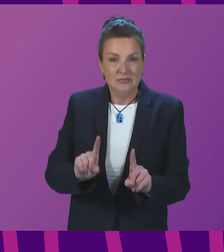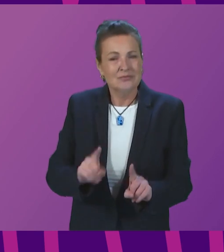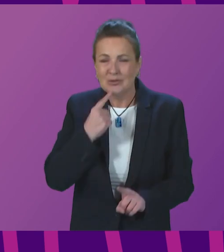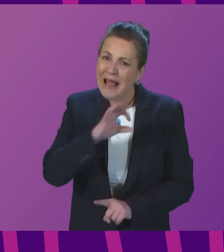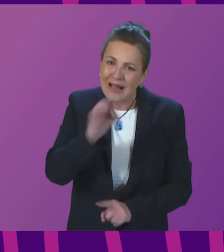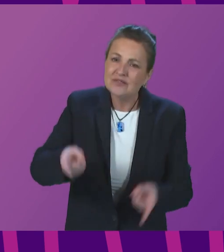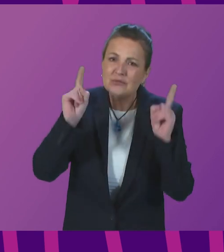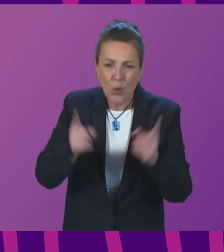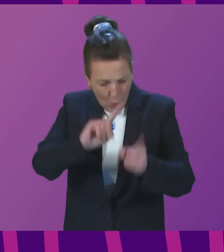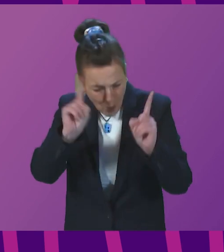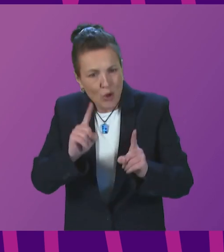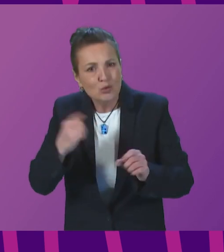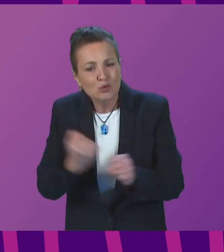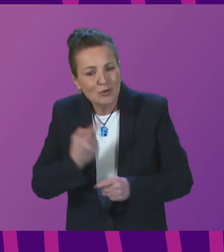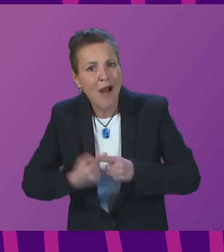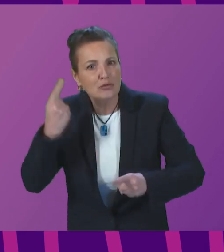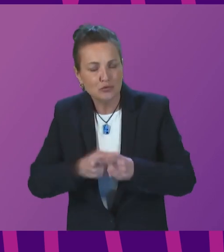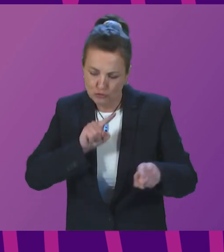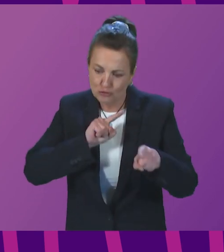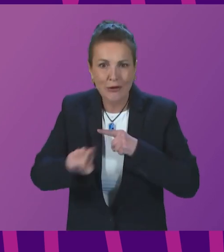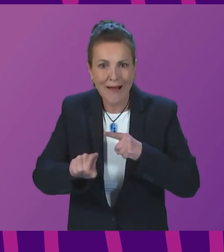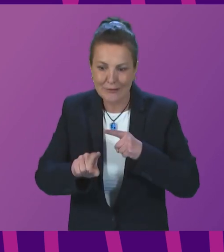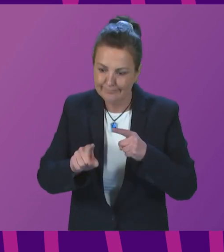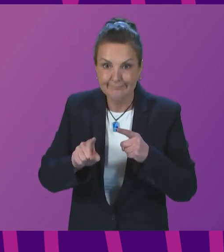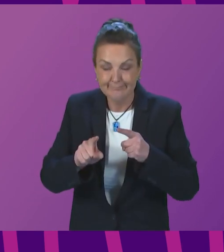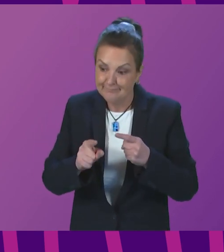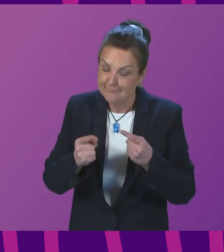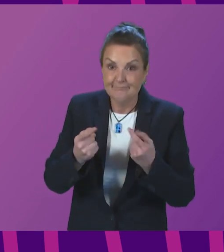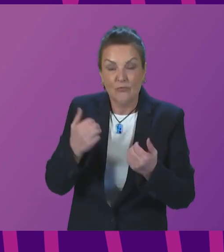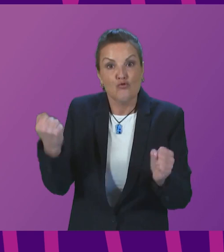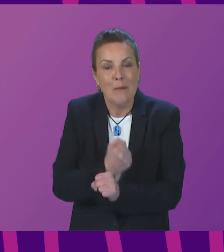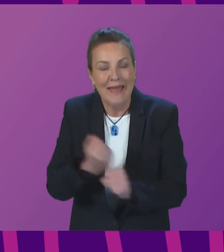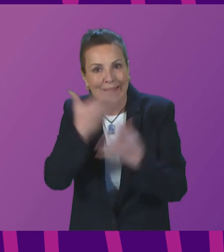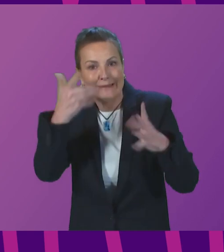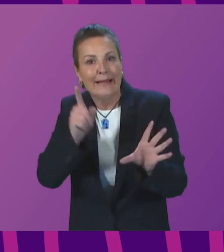What steps will the First Minister urgently take to recover 10 years of missed targets?